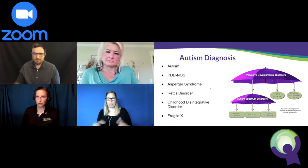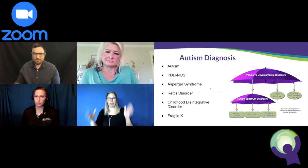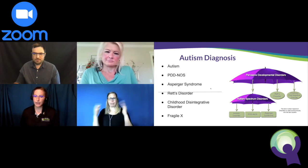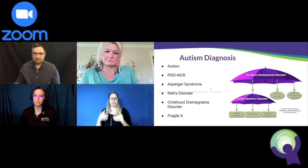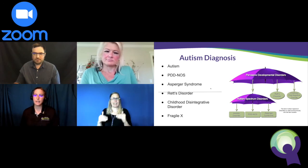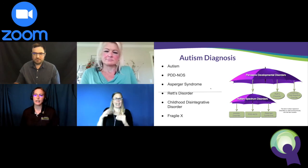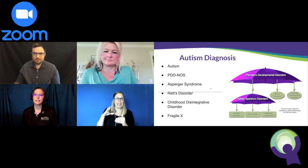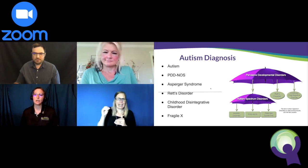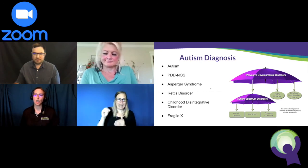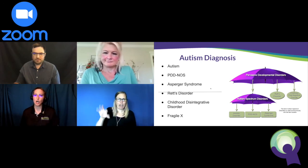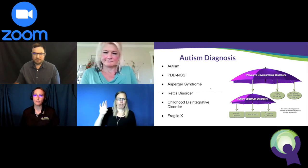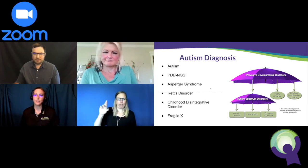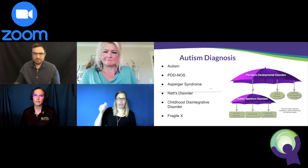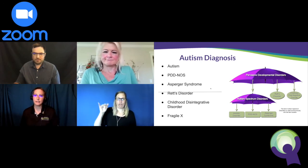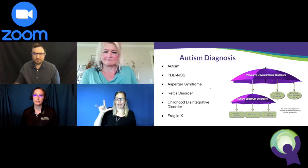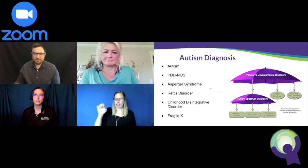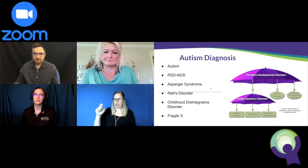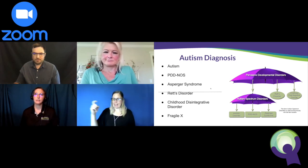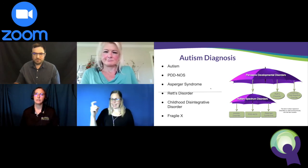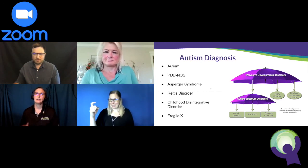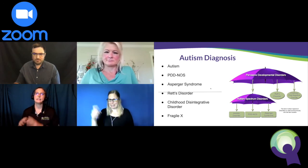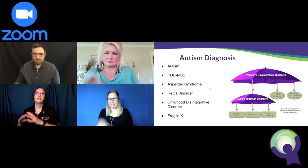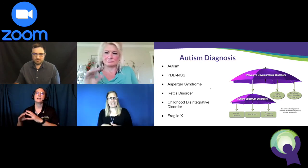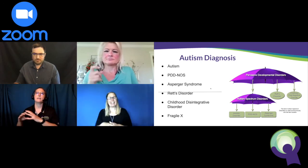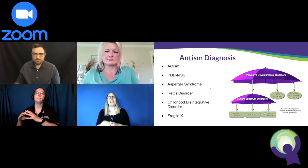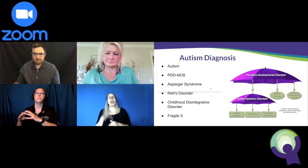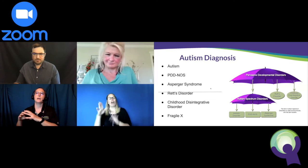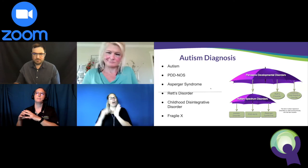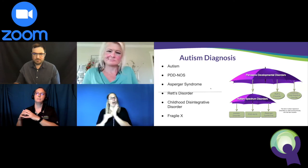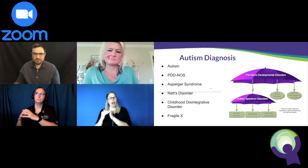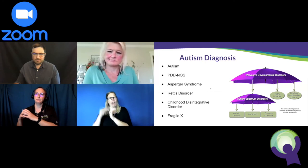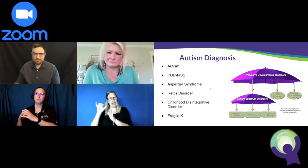right because often...it is a